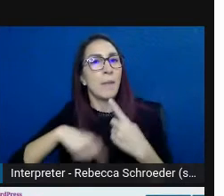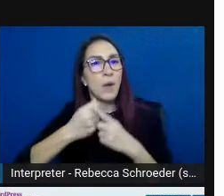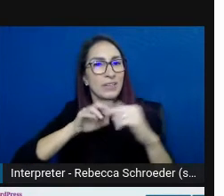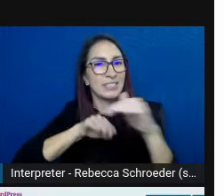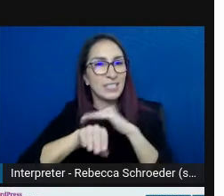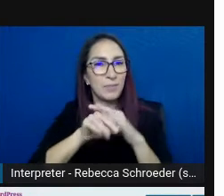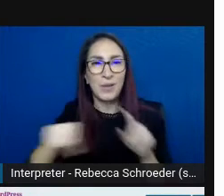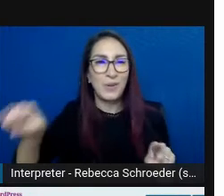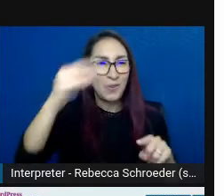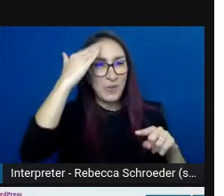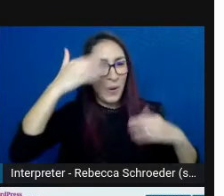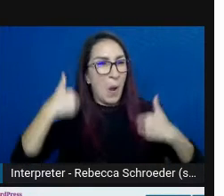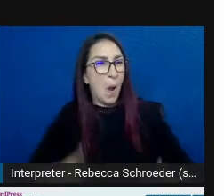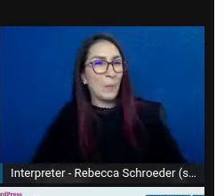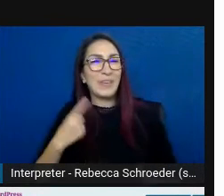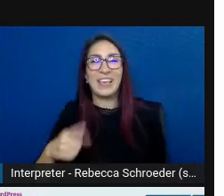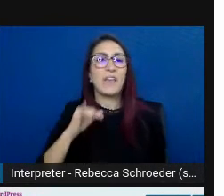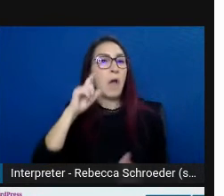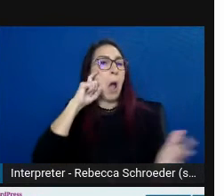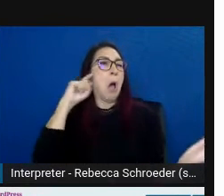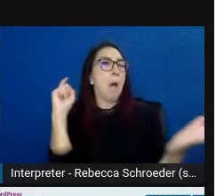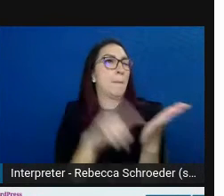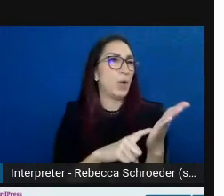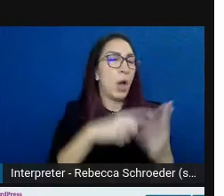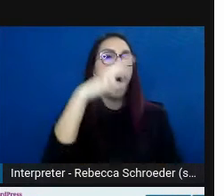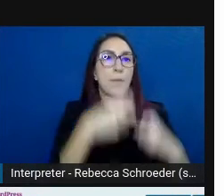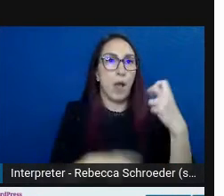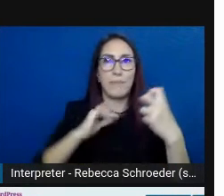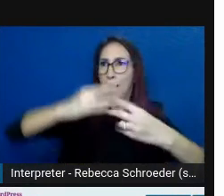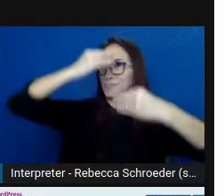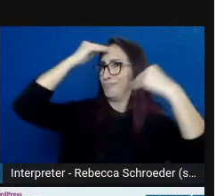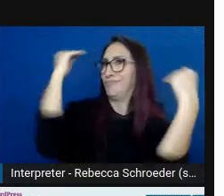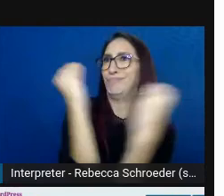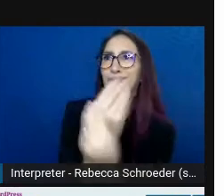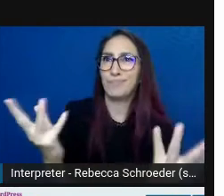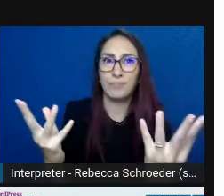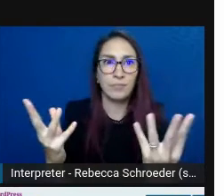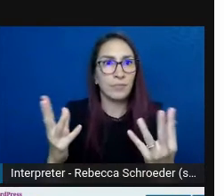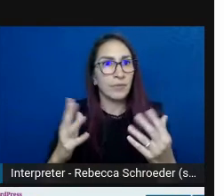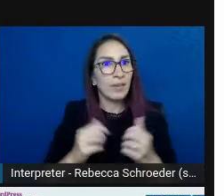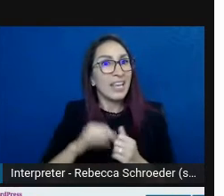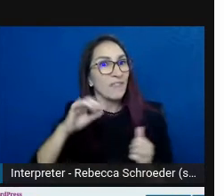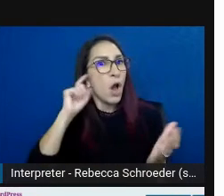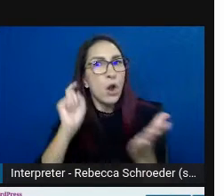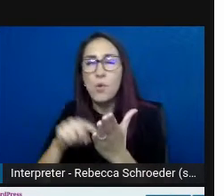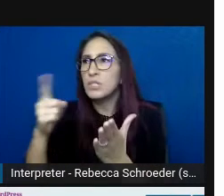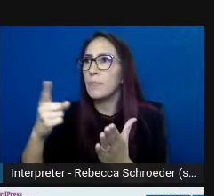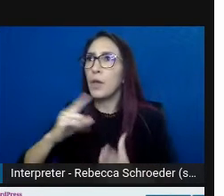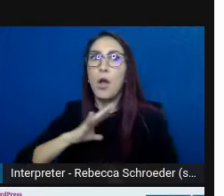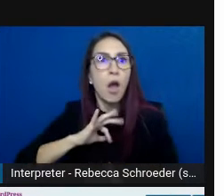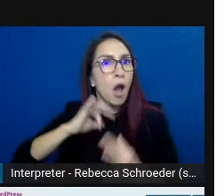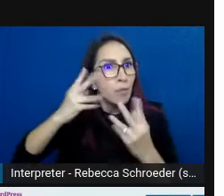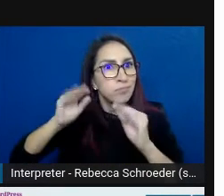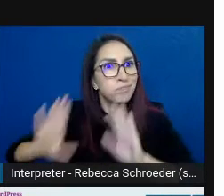If I see a problem, I speak out. If I see some things well done, I also speak out,